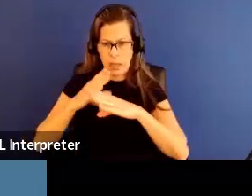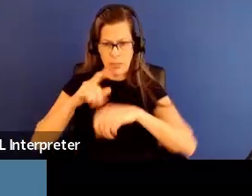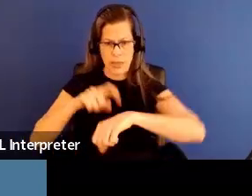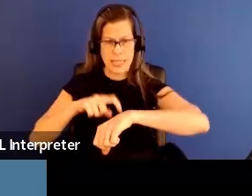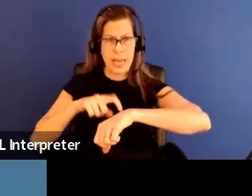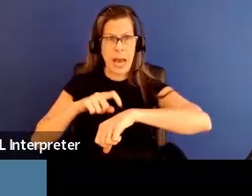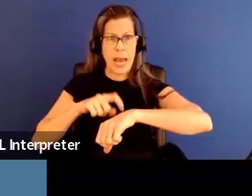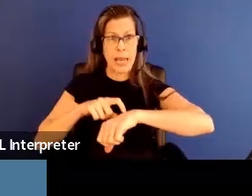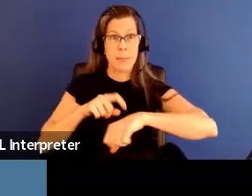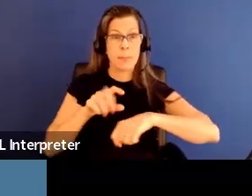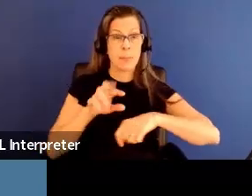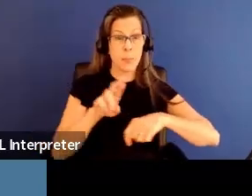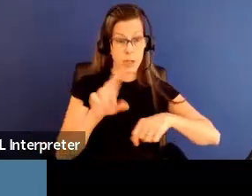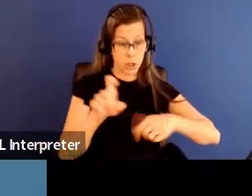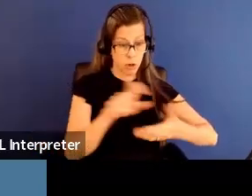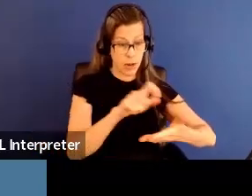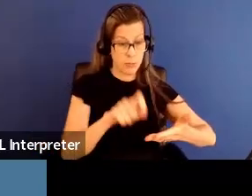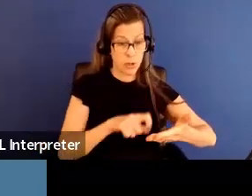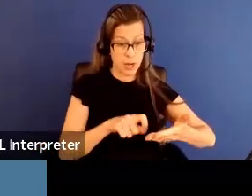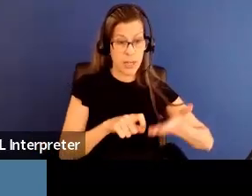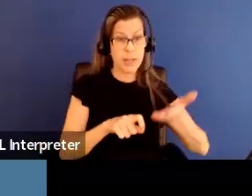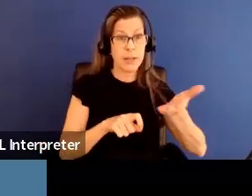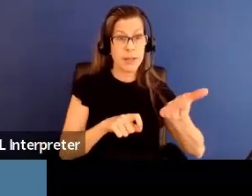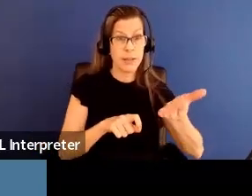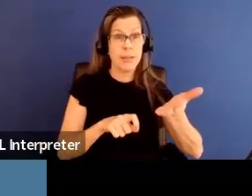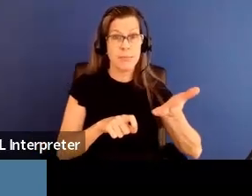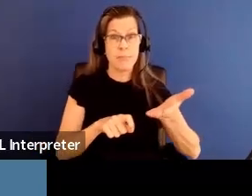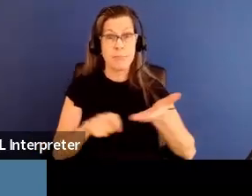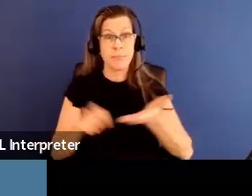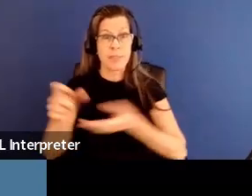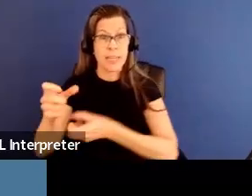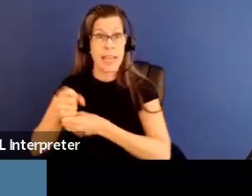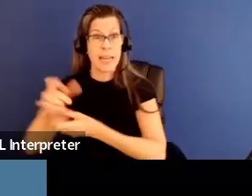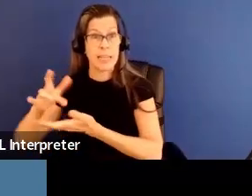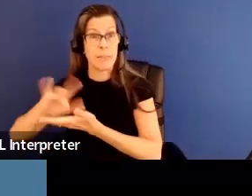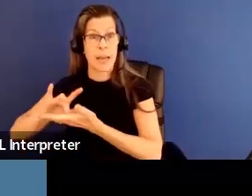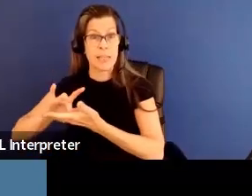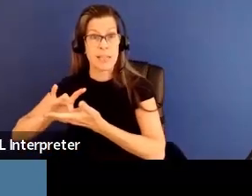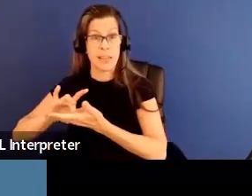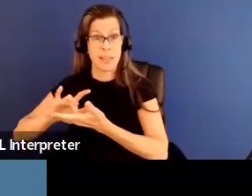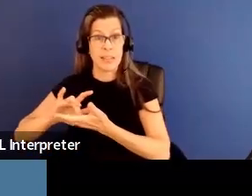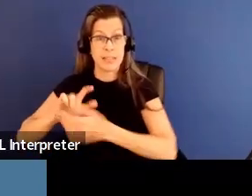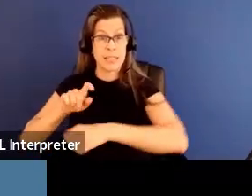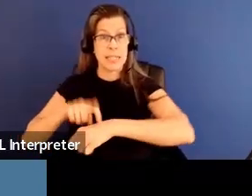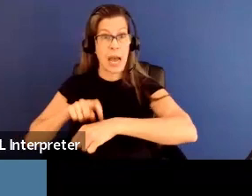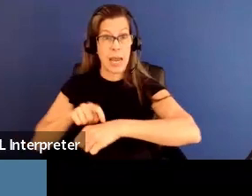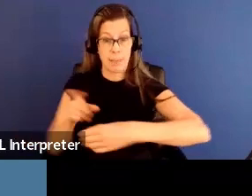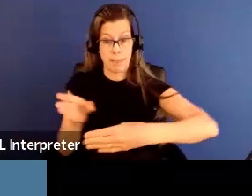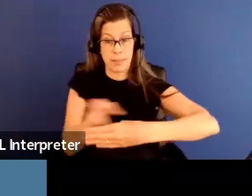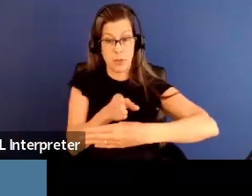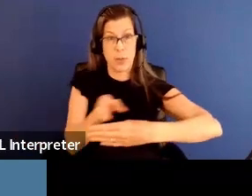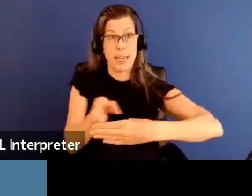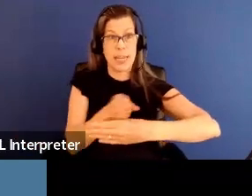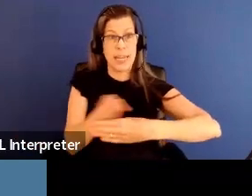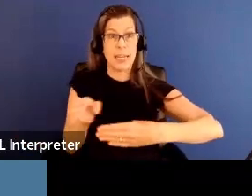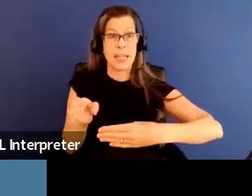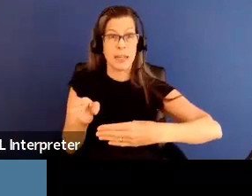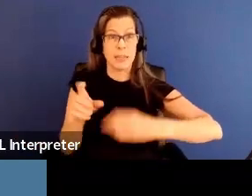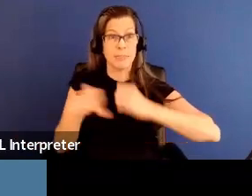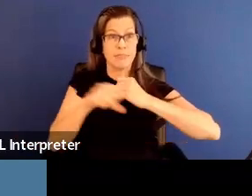I need my medication, I'm about to be out and I can only get about a certain time… And then all of a